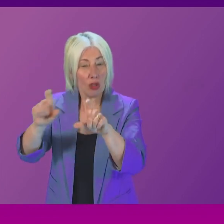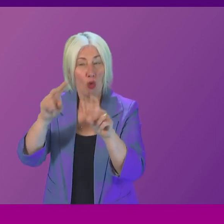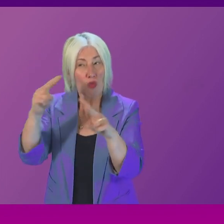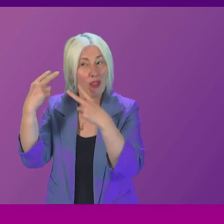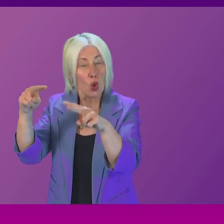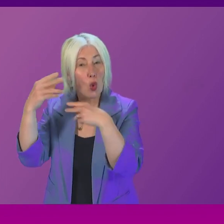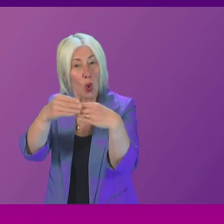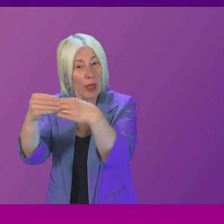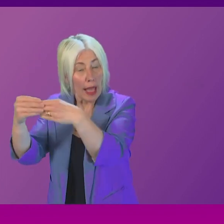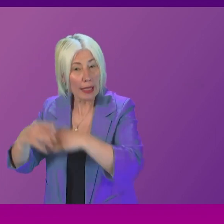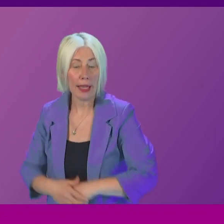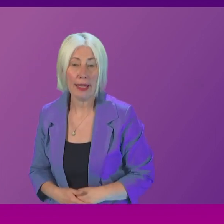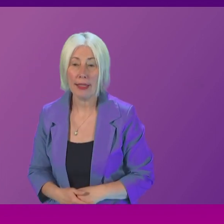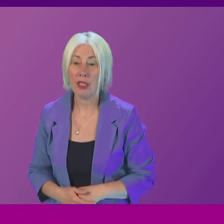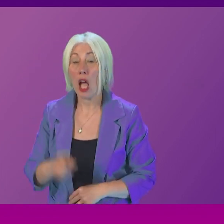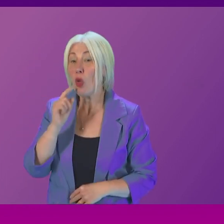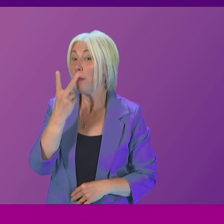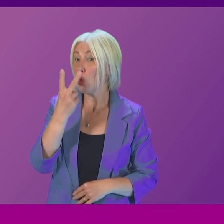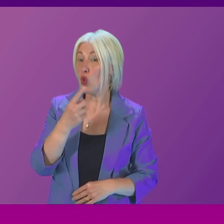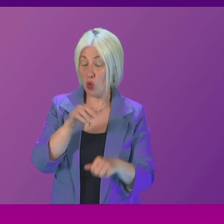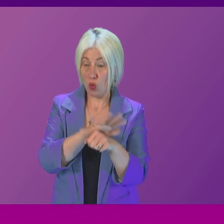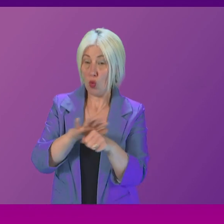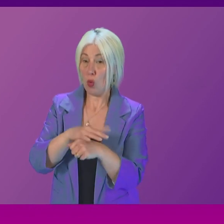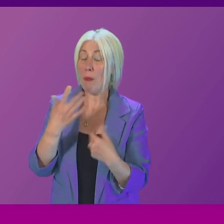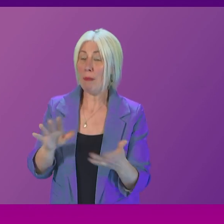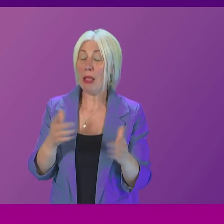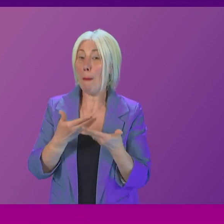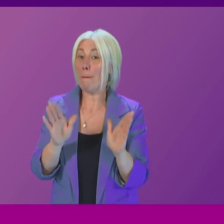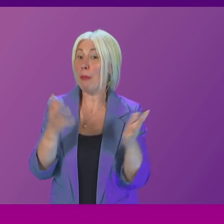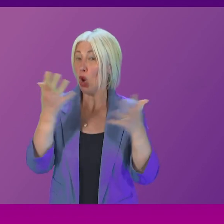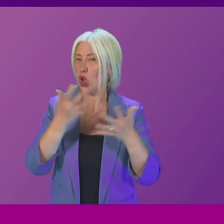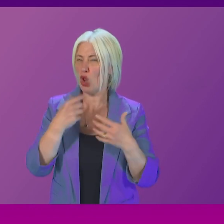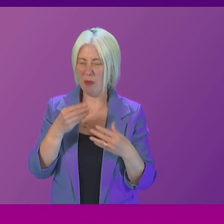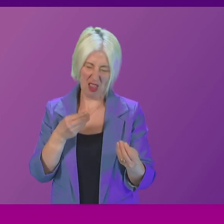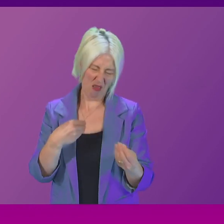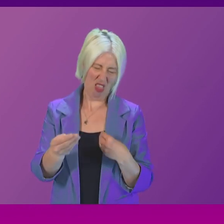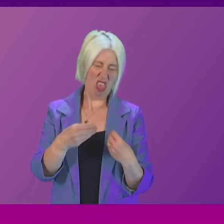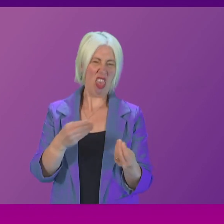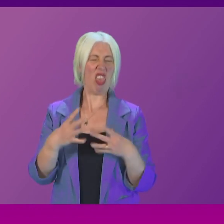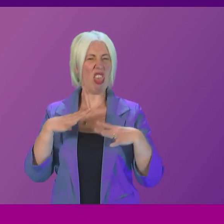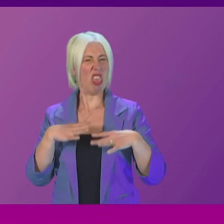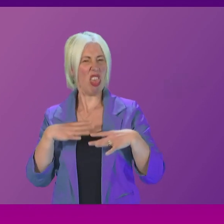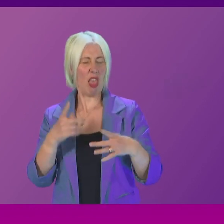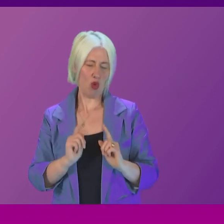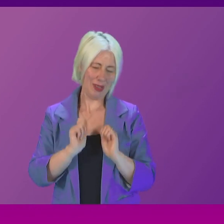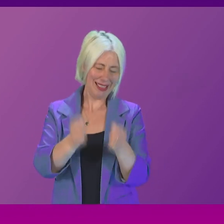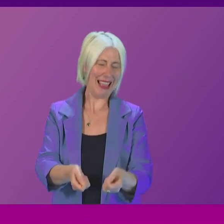We know that there have been at least two reported cases in which there has been public concern about the leniency of sentencing: first, in a case in which there was no jail